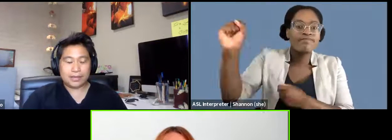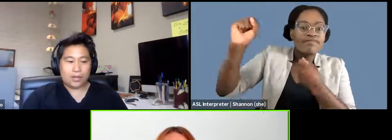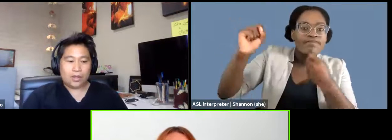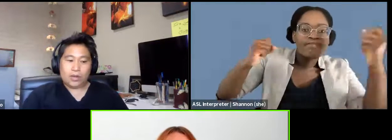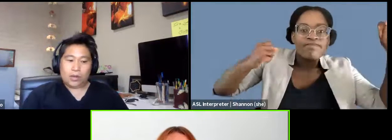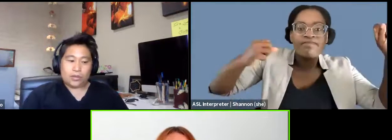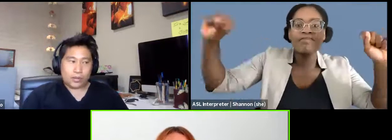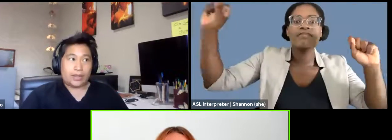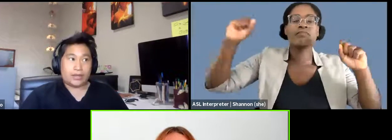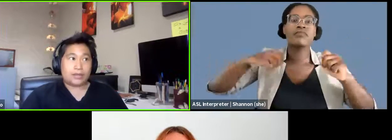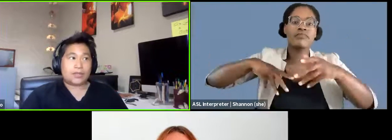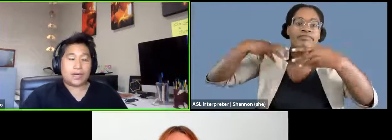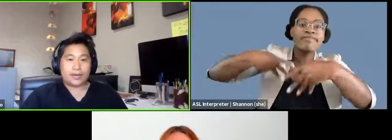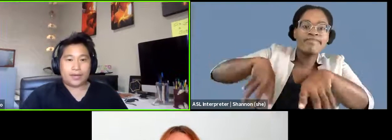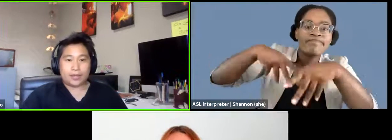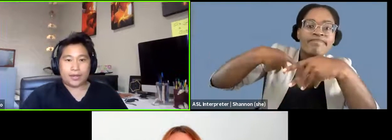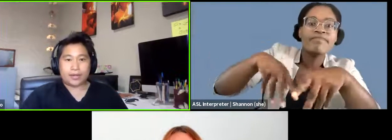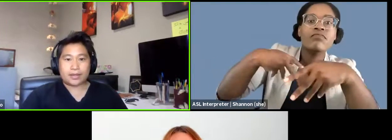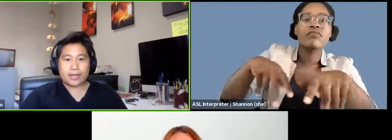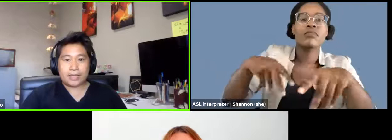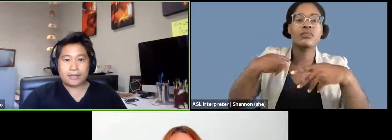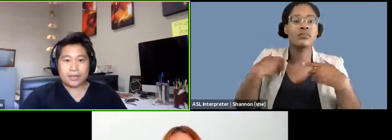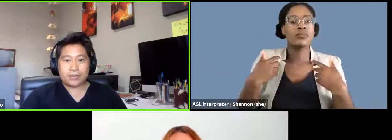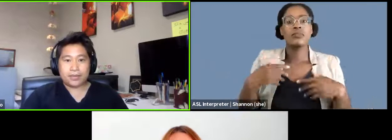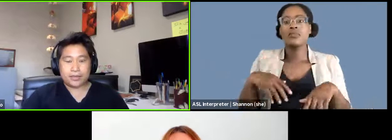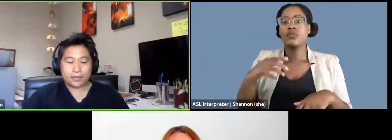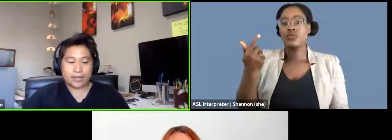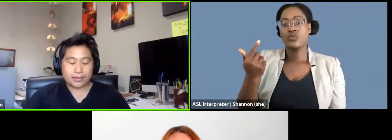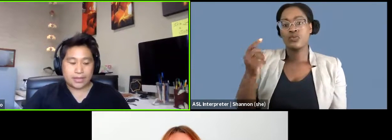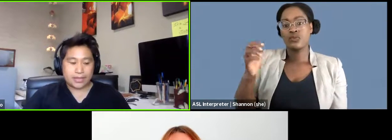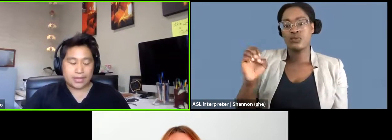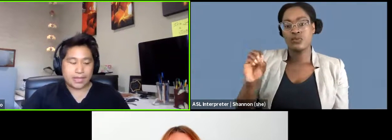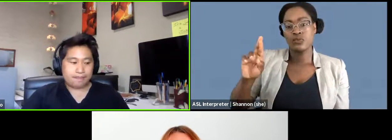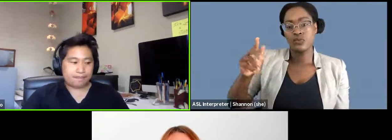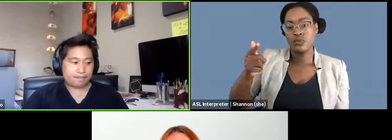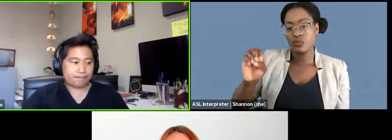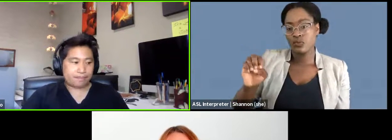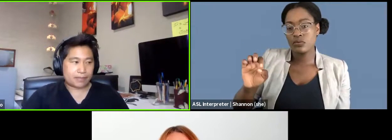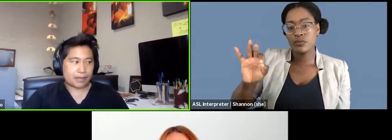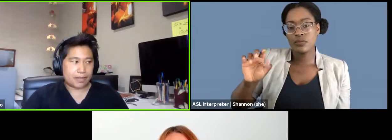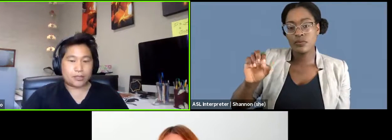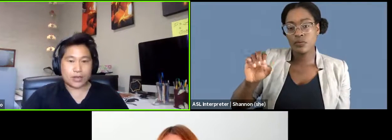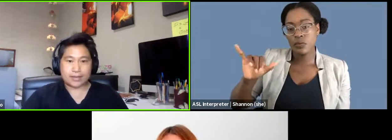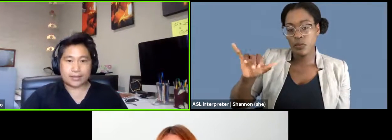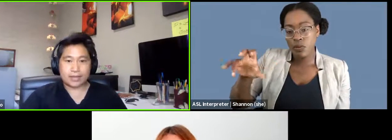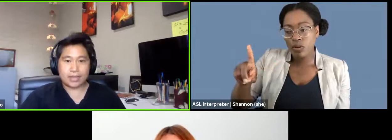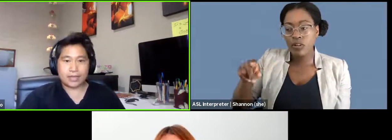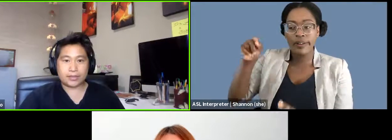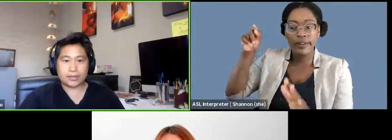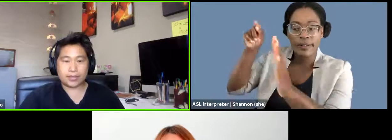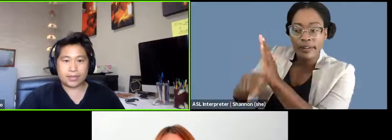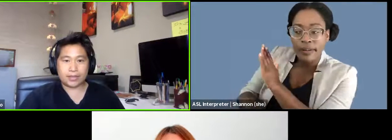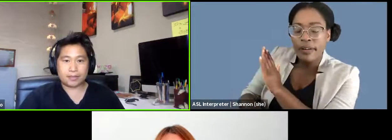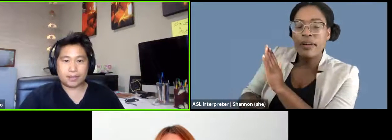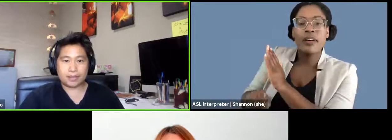TDo: It was high on our radar. It was directly addressed internally as a company.